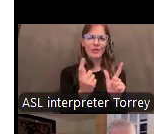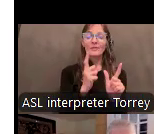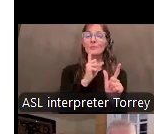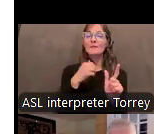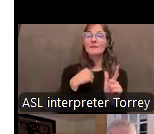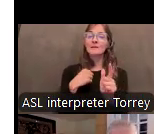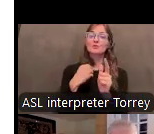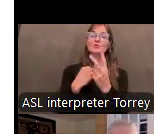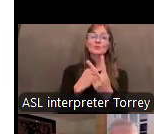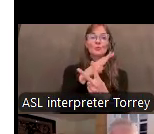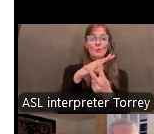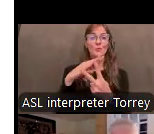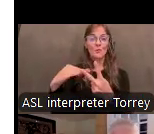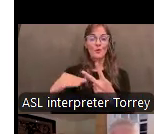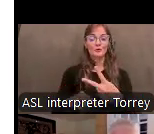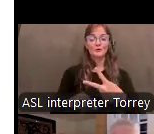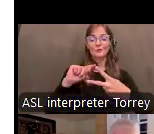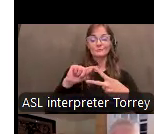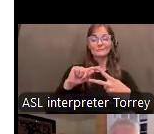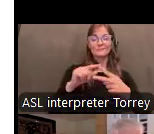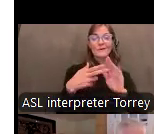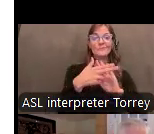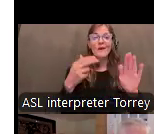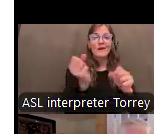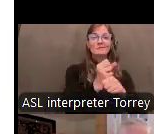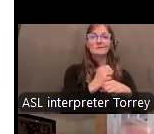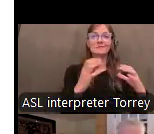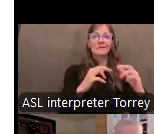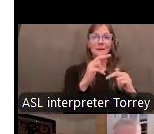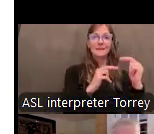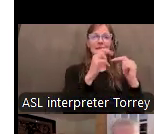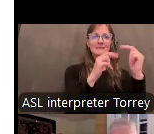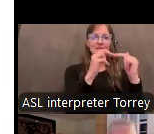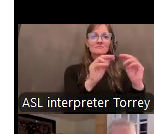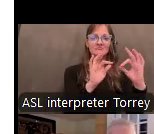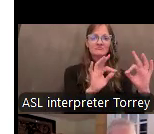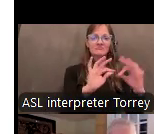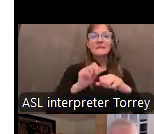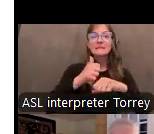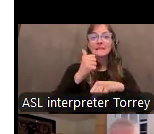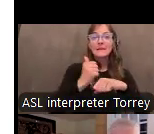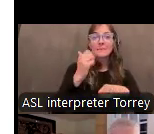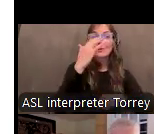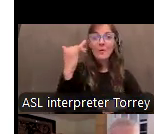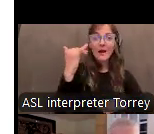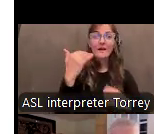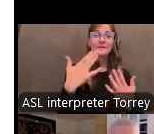that's establishing the what, the why, the identity and the messaging behind a brand.